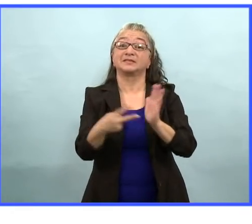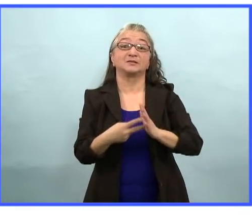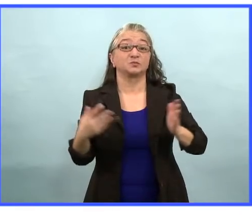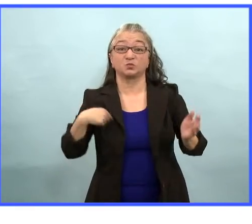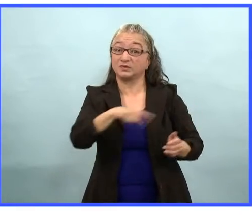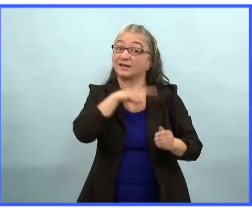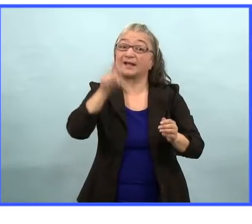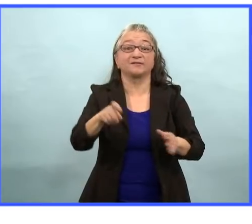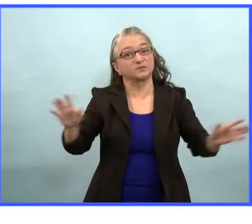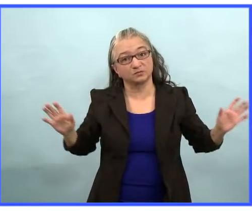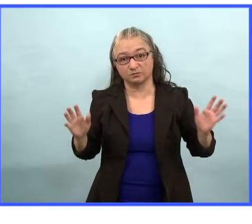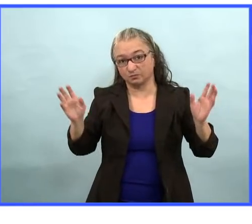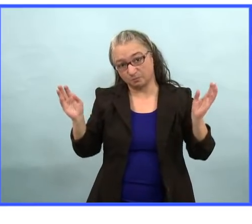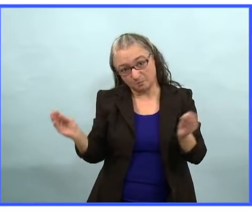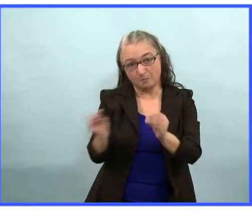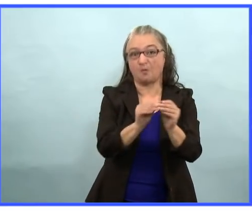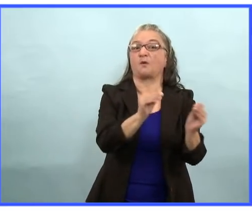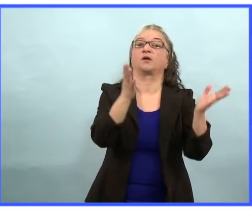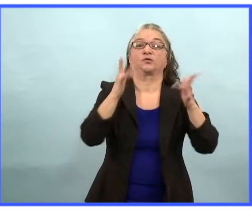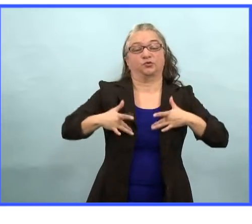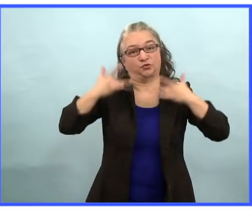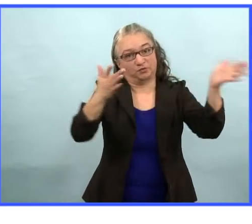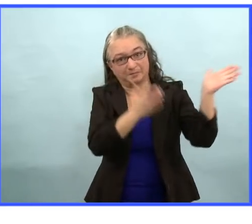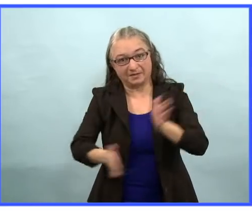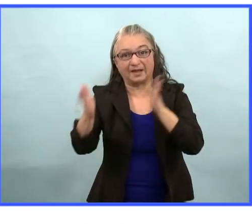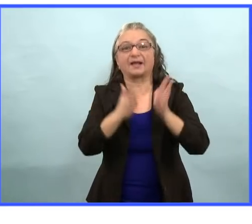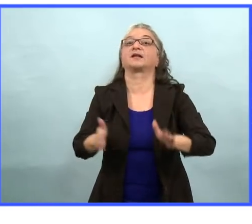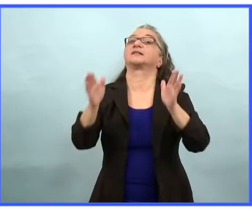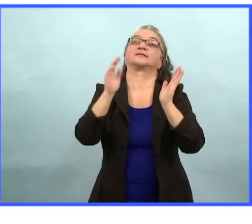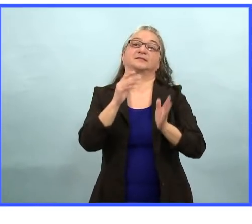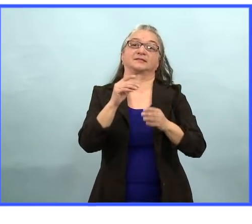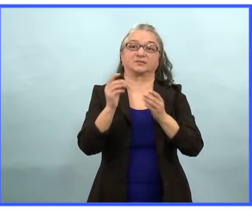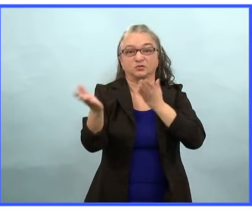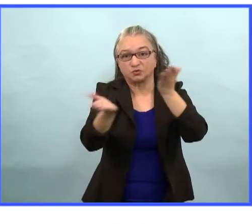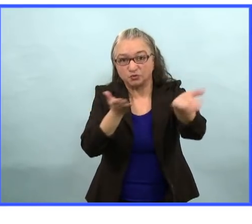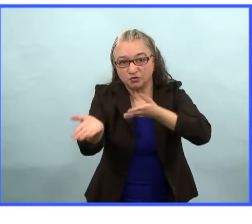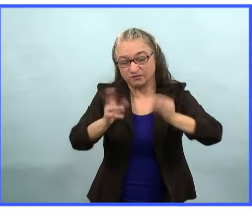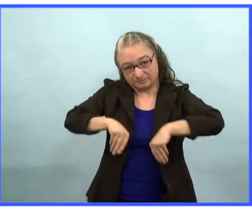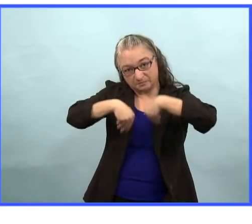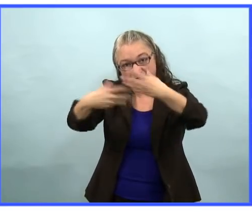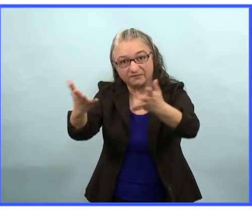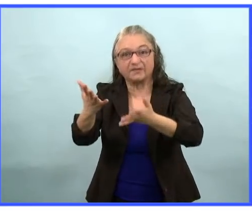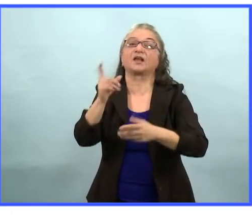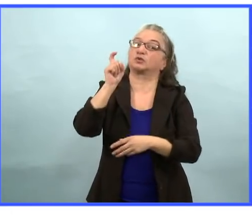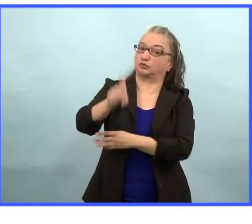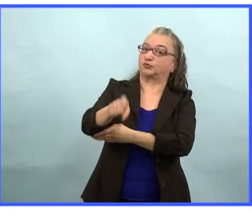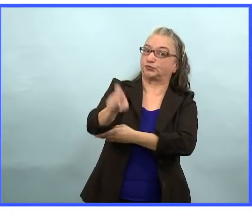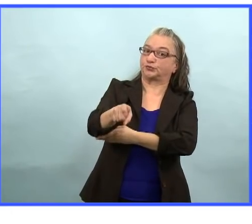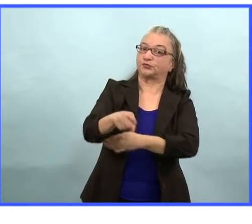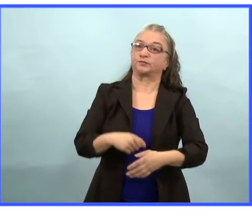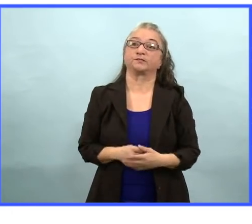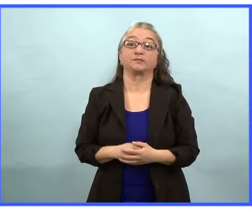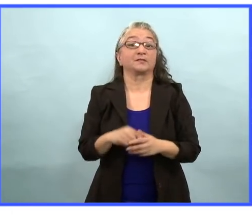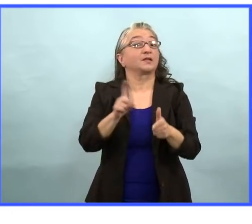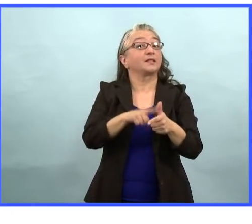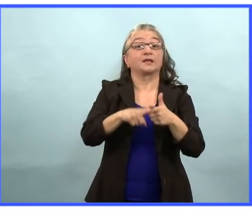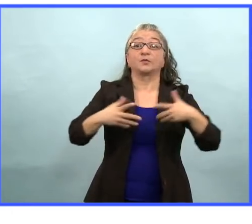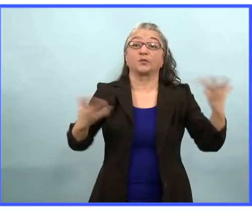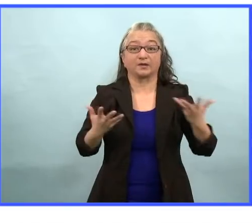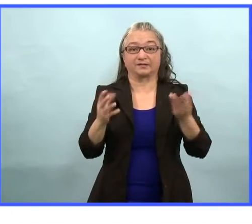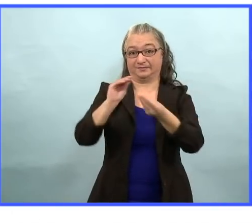as well as service delivery in order to have those lines closer together earlier on next slide please